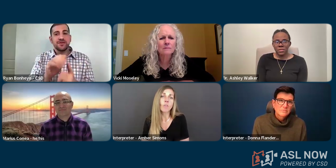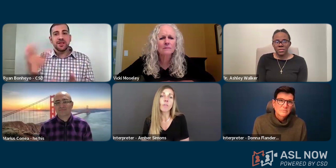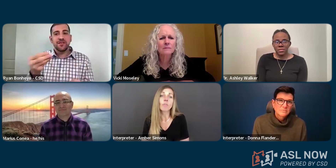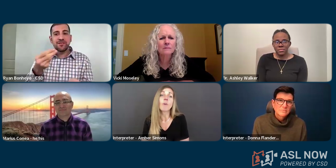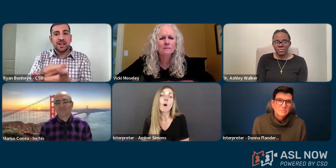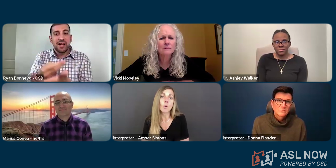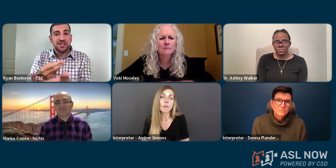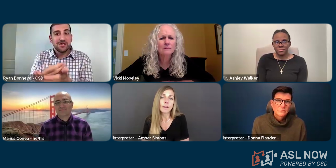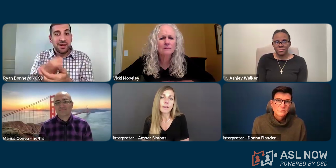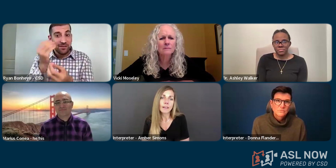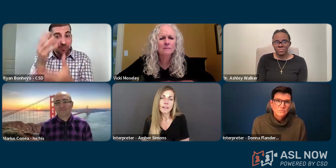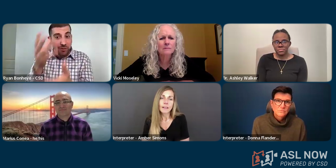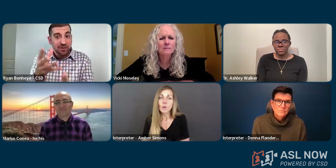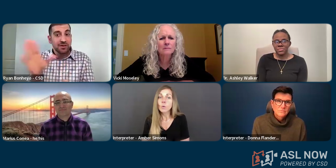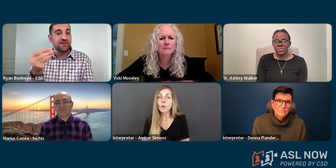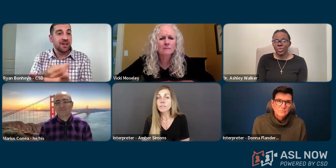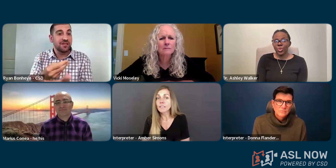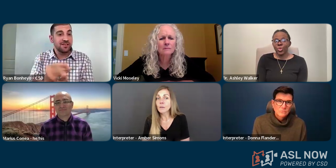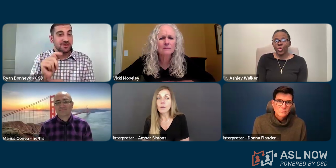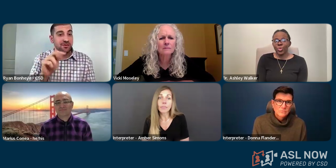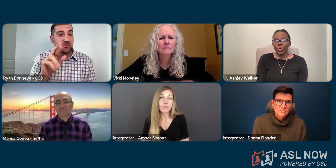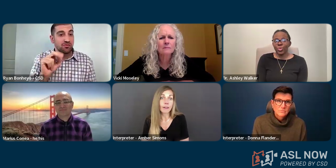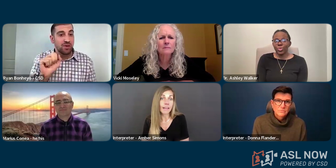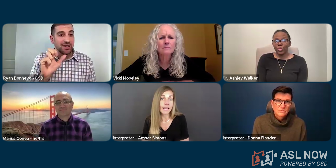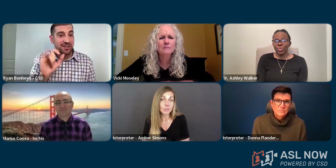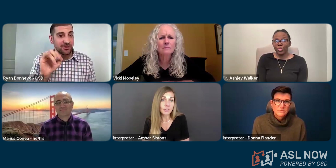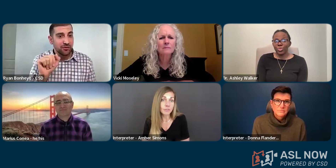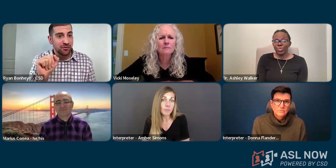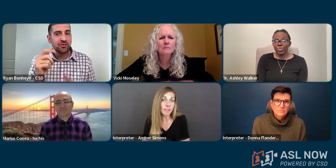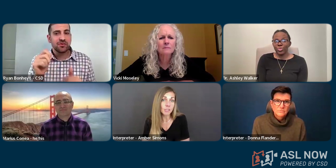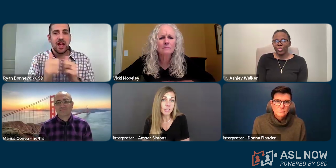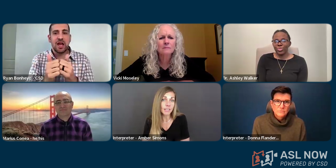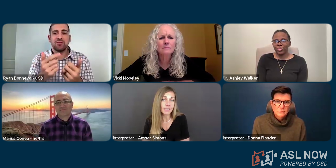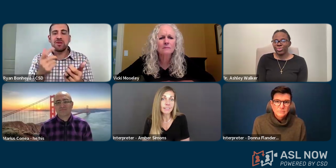over the phone who are dealing with their financial information?